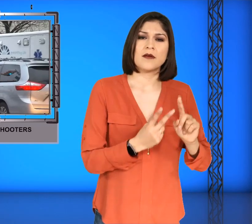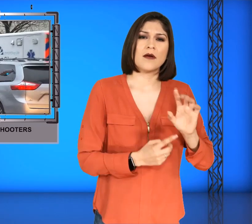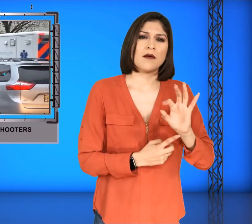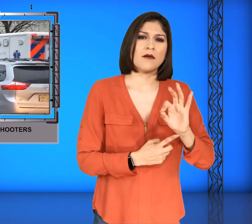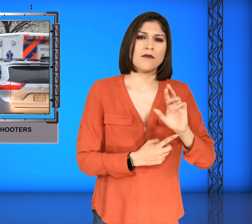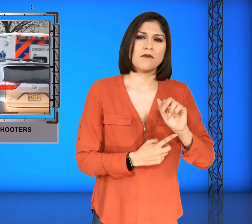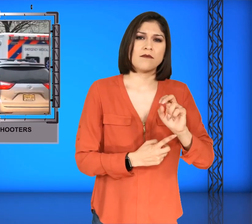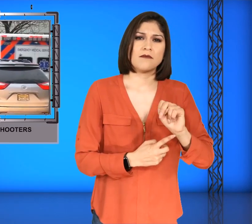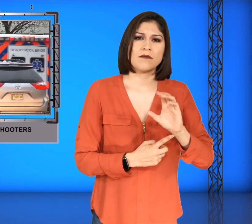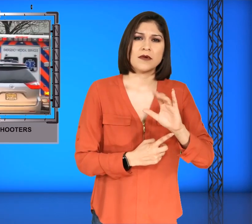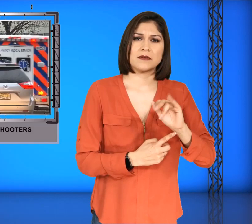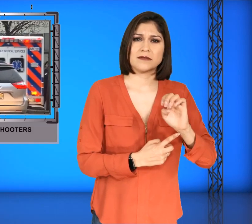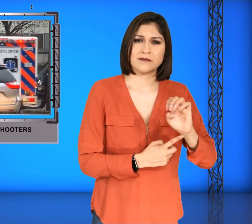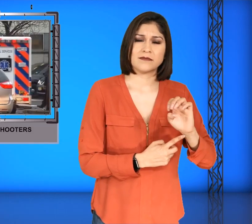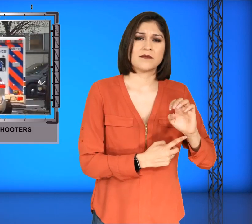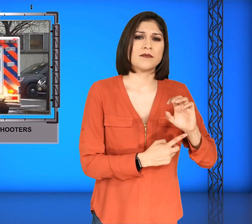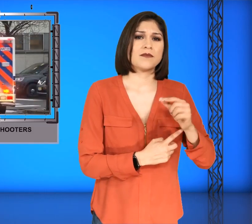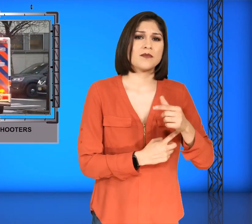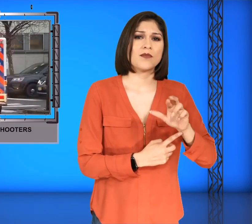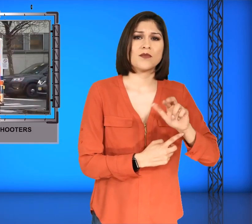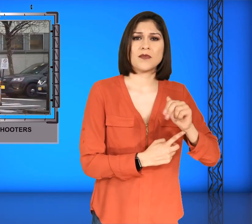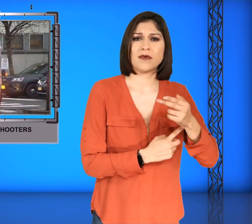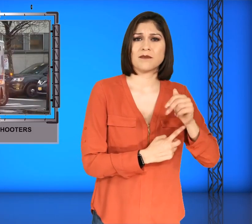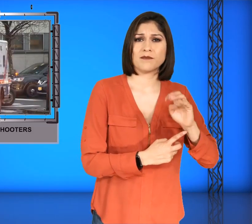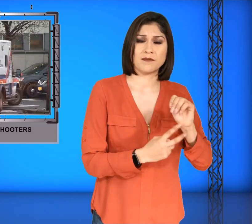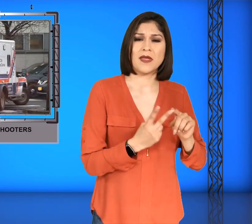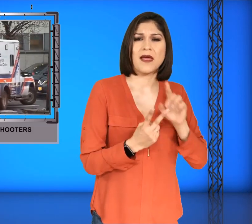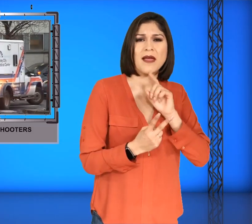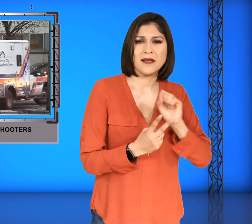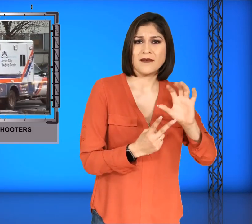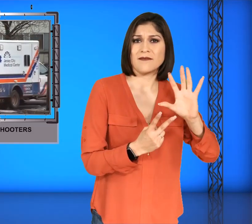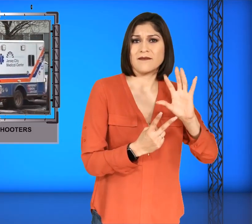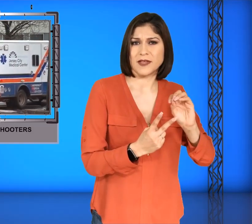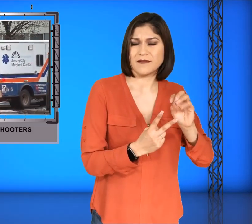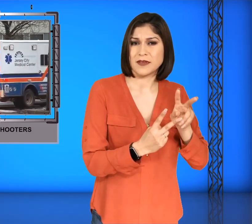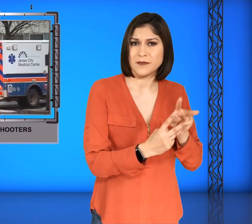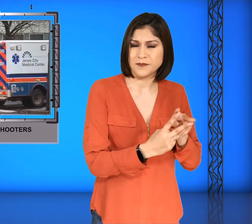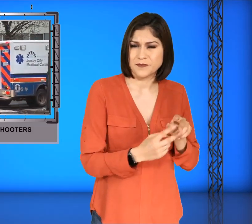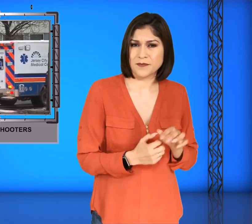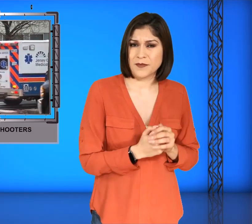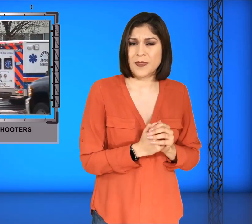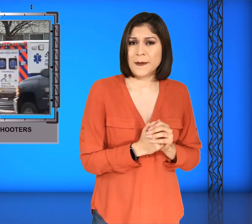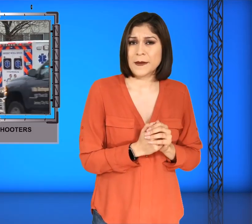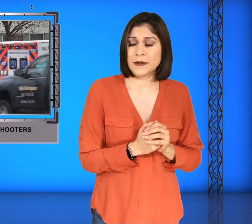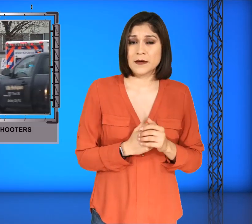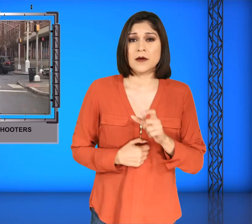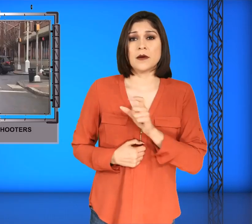Francine Graham.